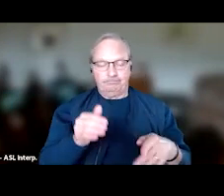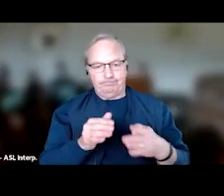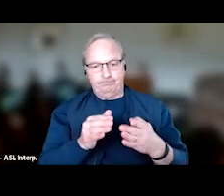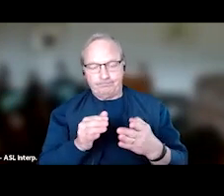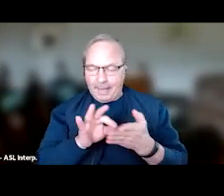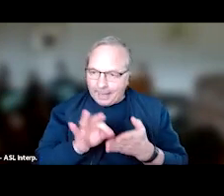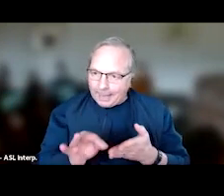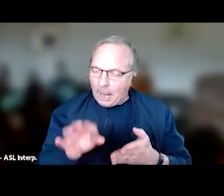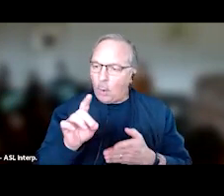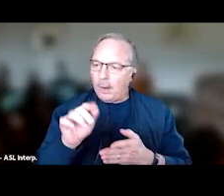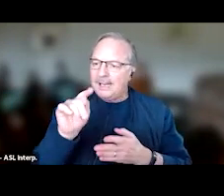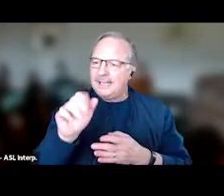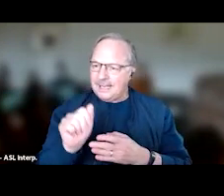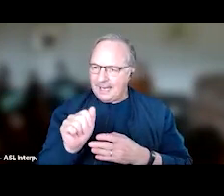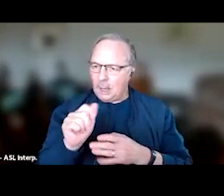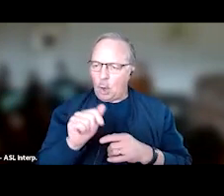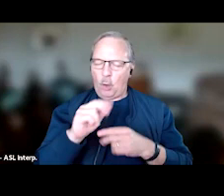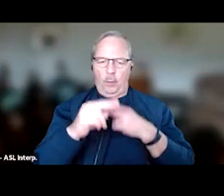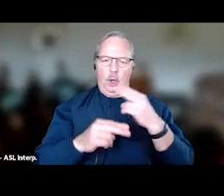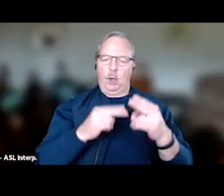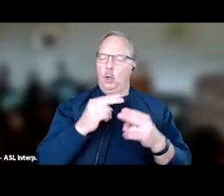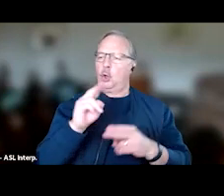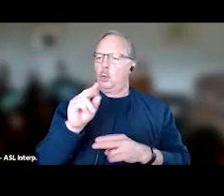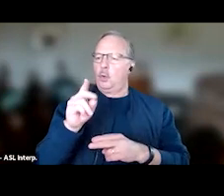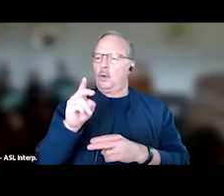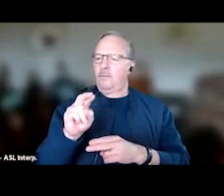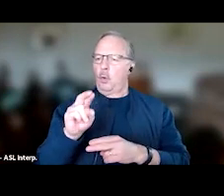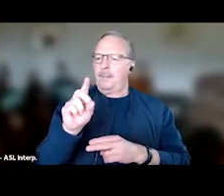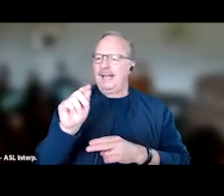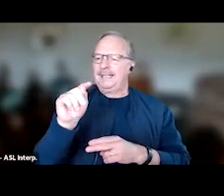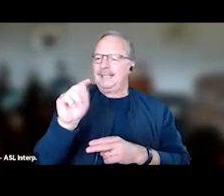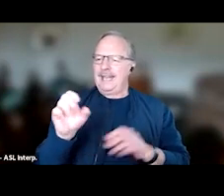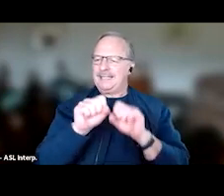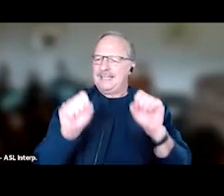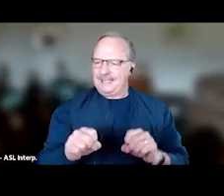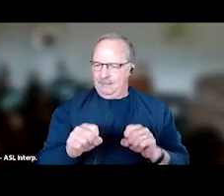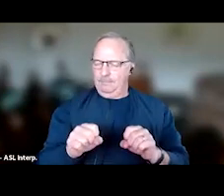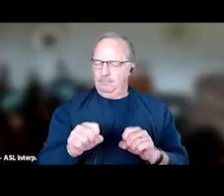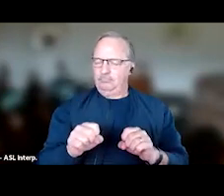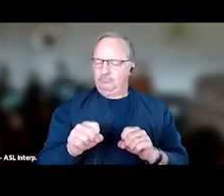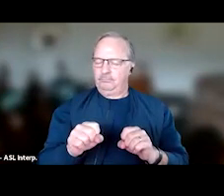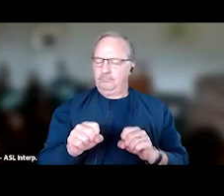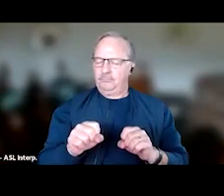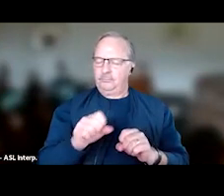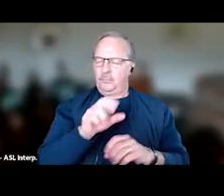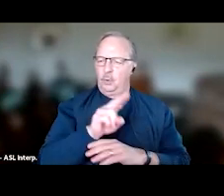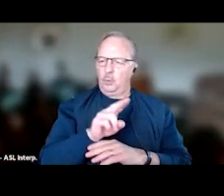called the Uniform Data System, the Health Center Uniform Data System. And so if you all are working